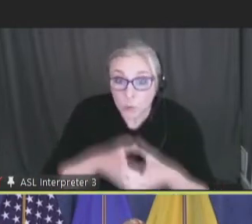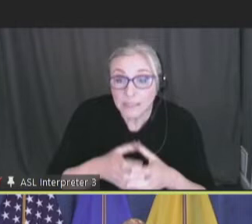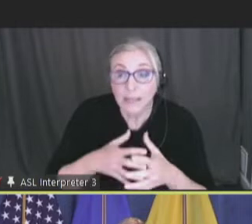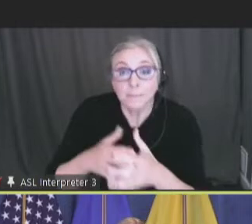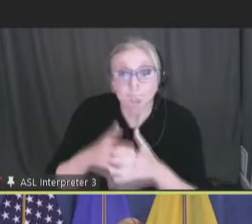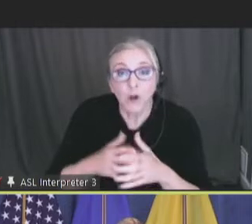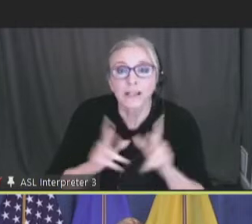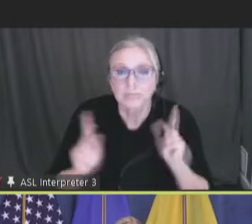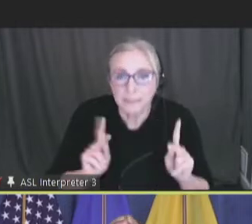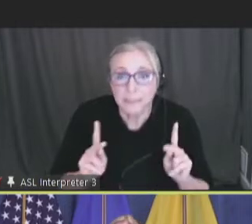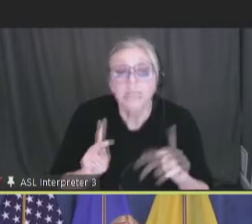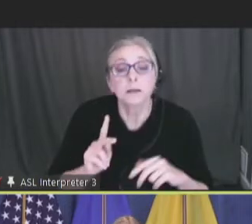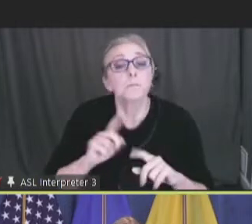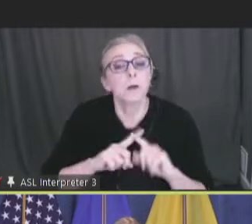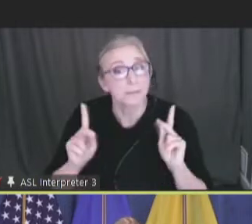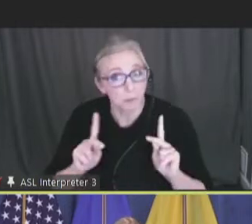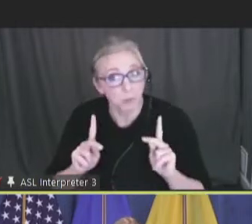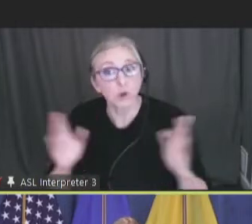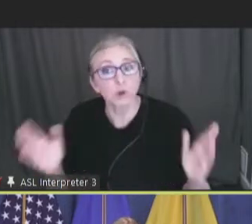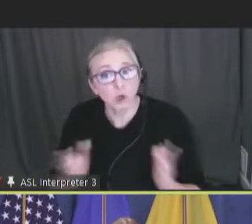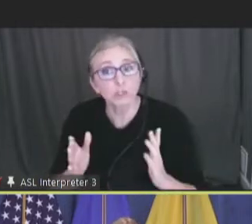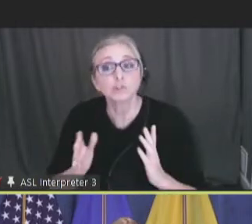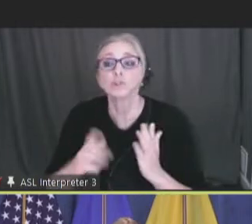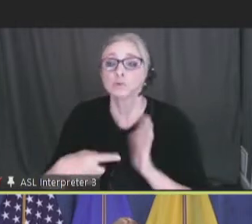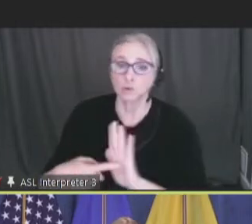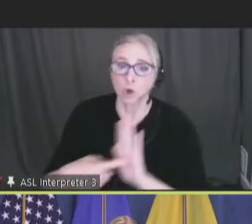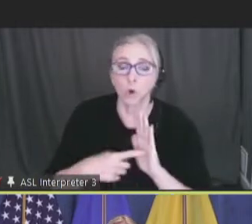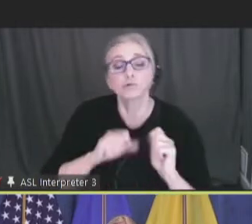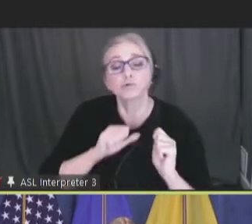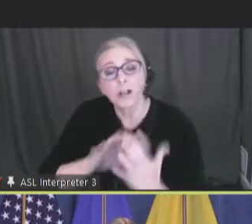applicants were encouraged to highlight their strategies for reaching young adults,